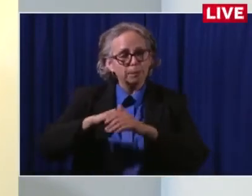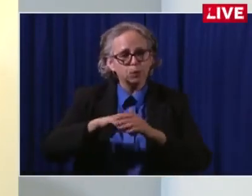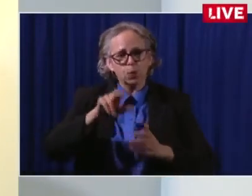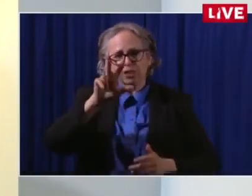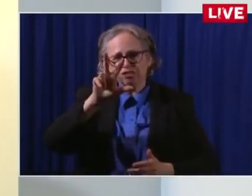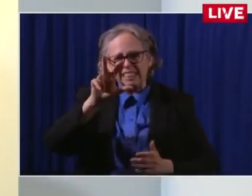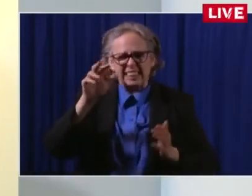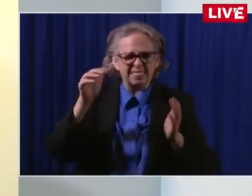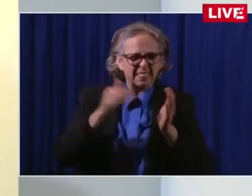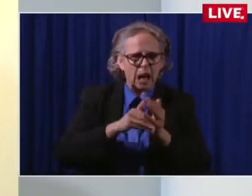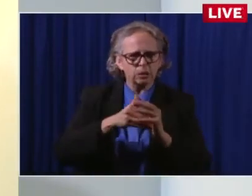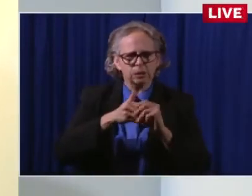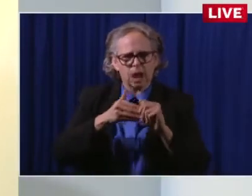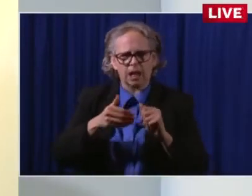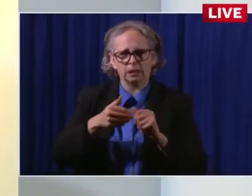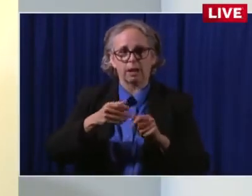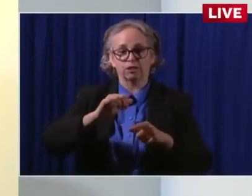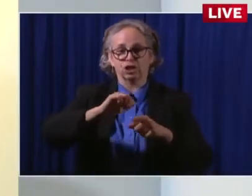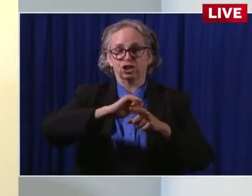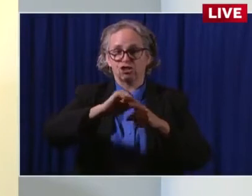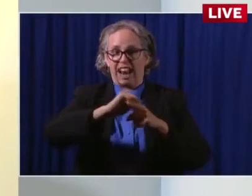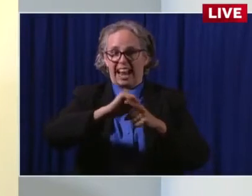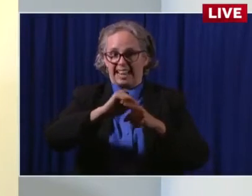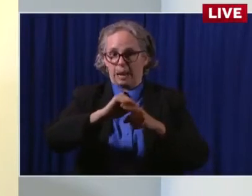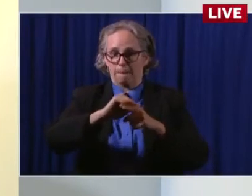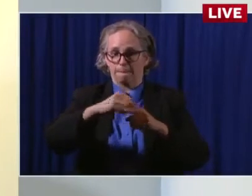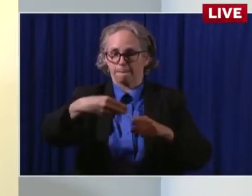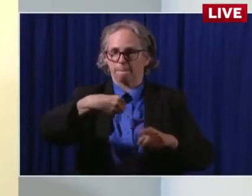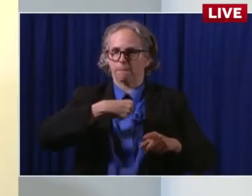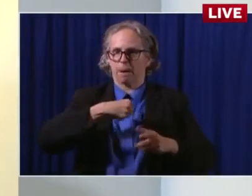I WANT TO THANK THEM FOR THEIR EFFORTS.